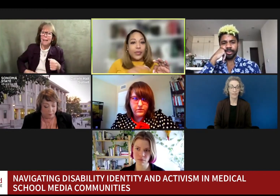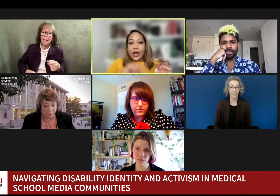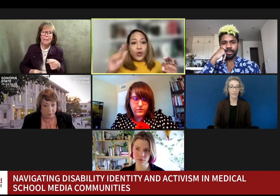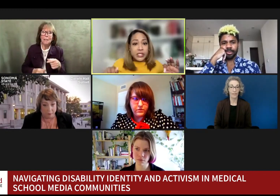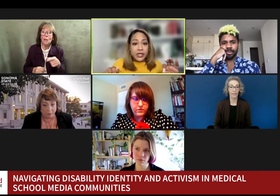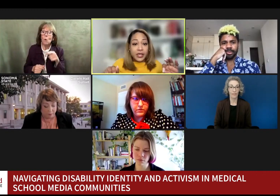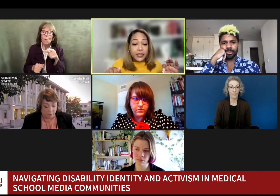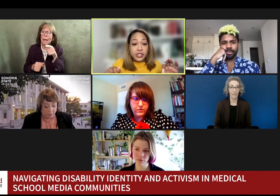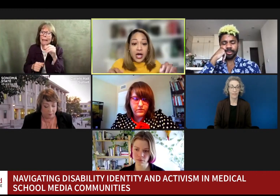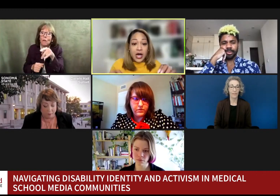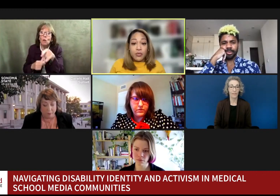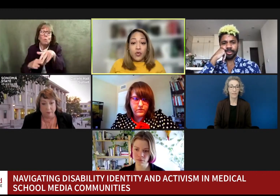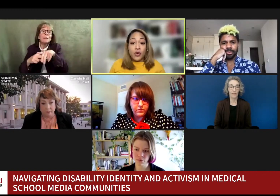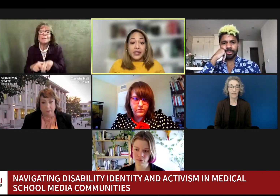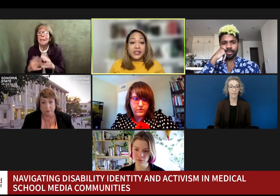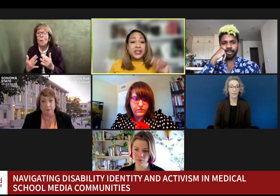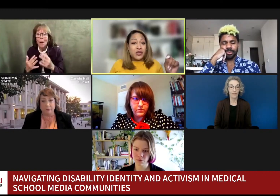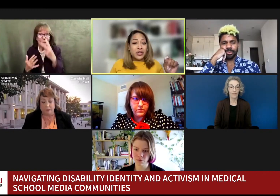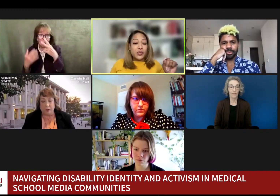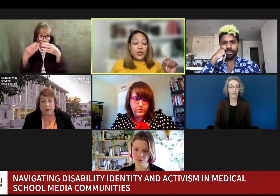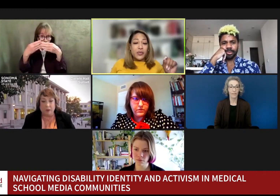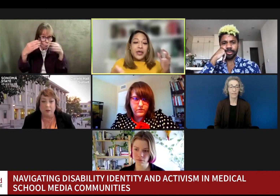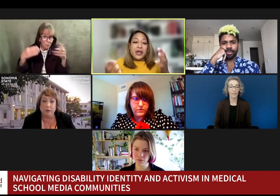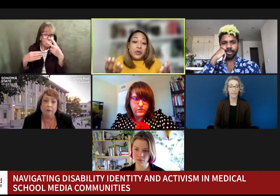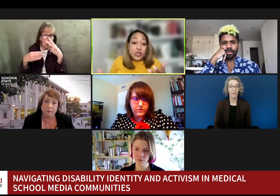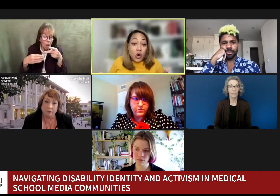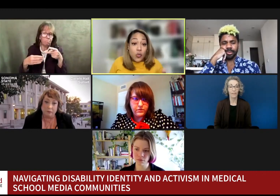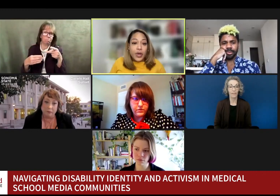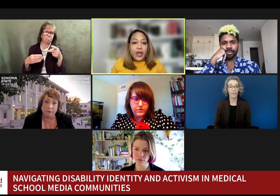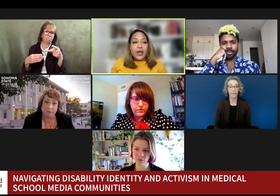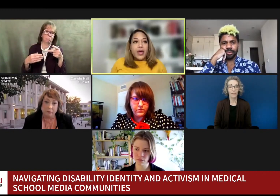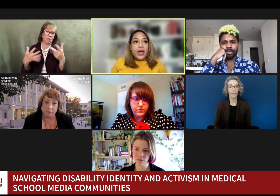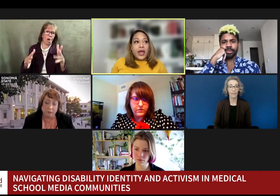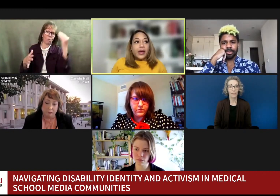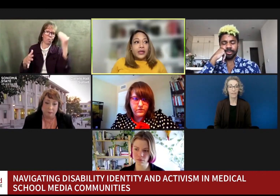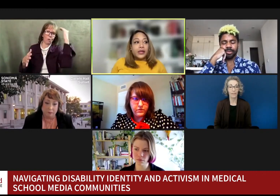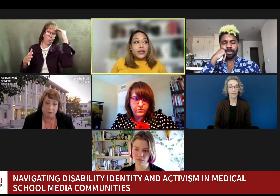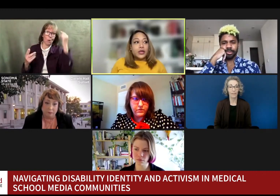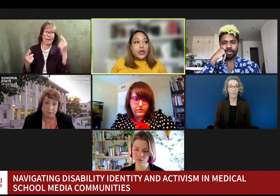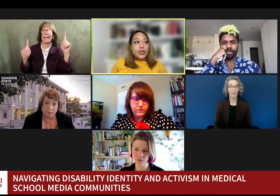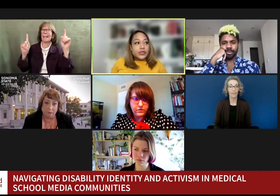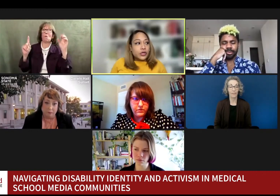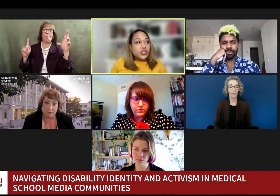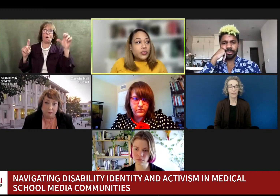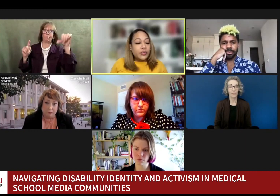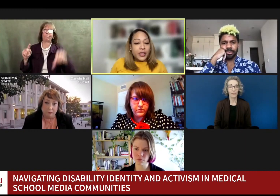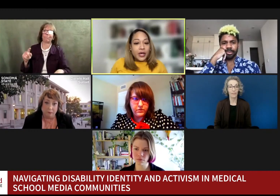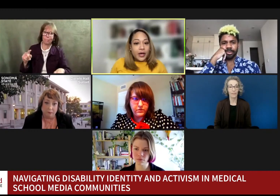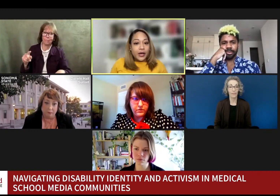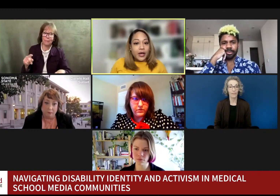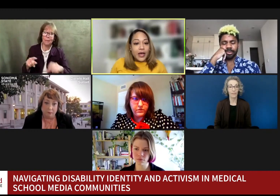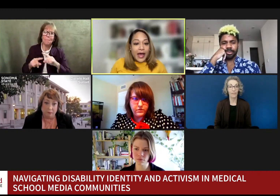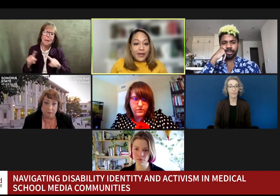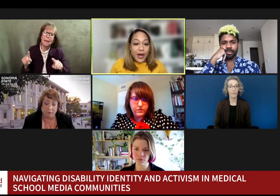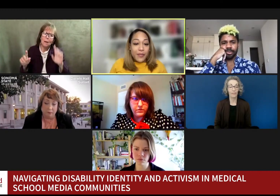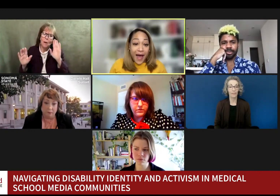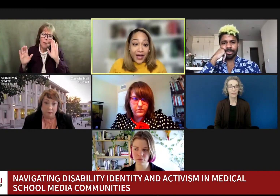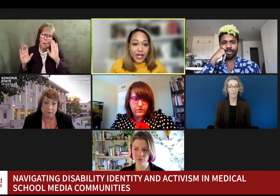I wasn't gonna get the job, or it didn't go really well, but there was hope. And social media had my back, social media,